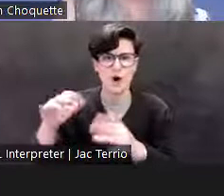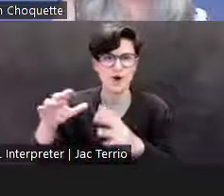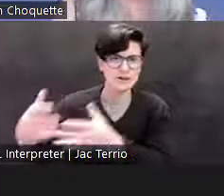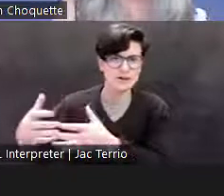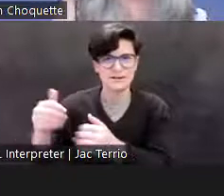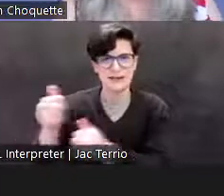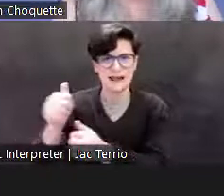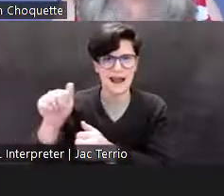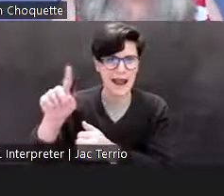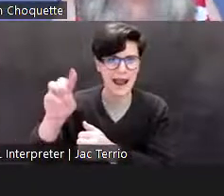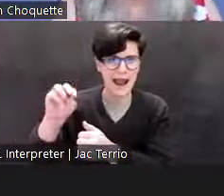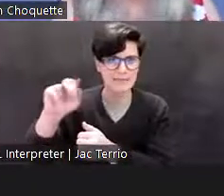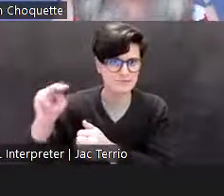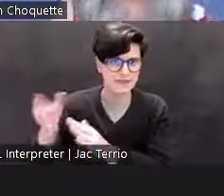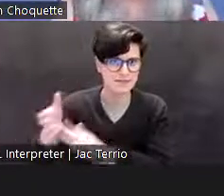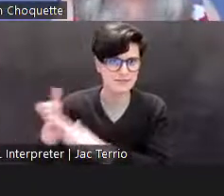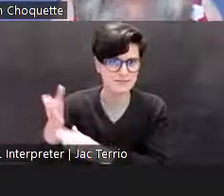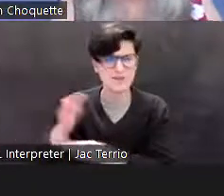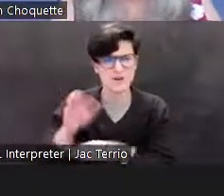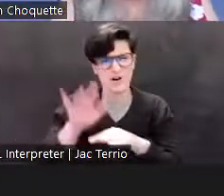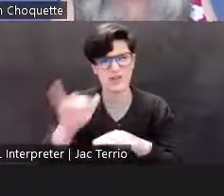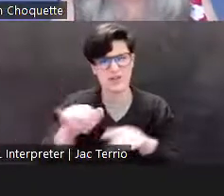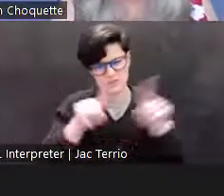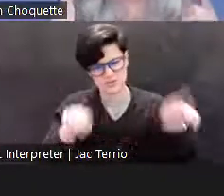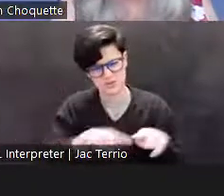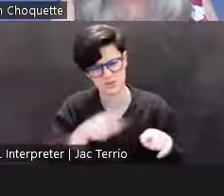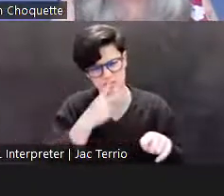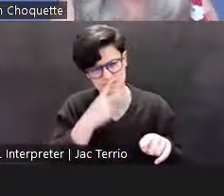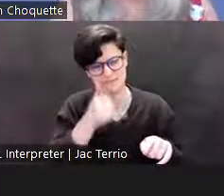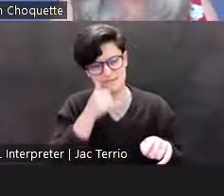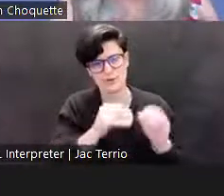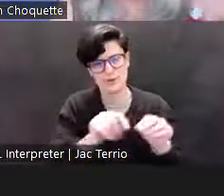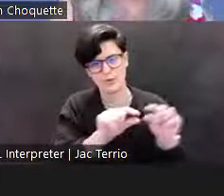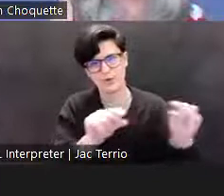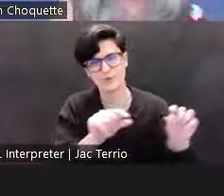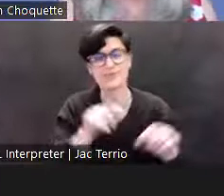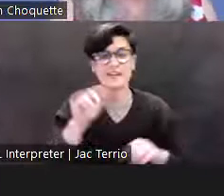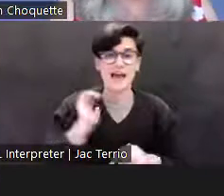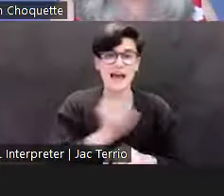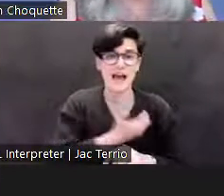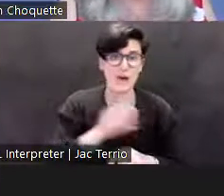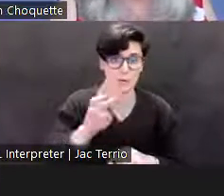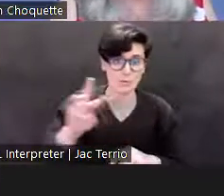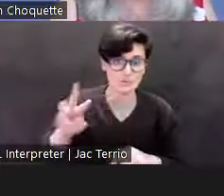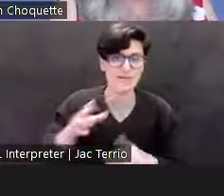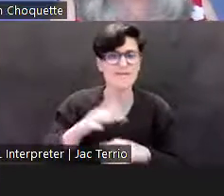15:52:34 Our website is available in English or Spanish and if you call on the phone you